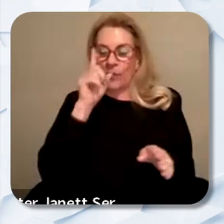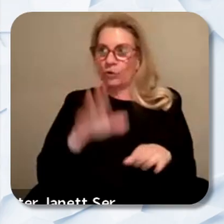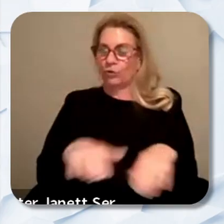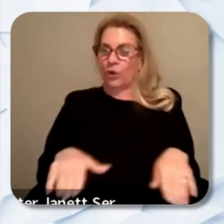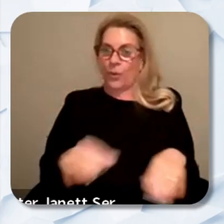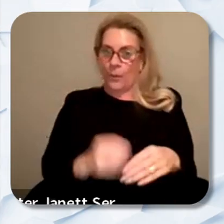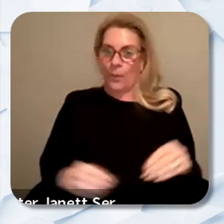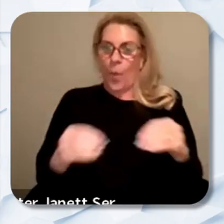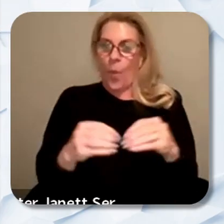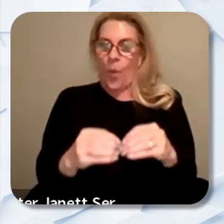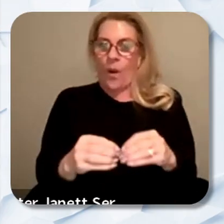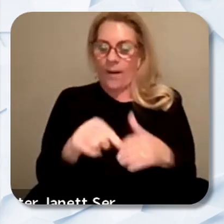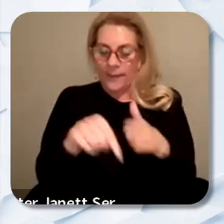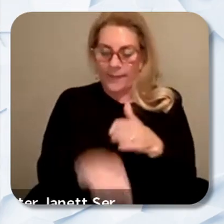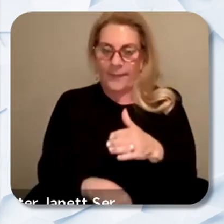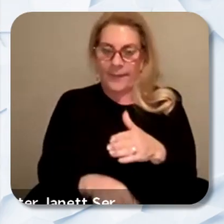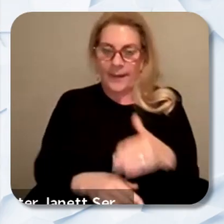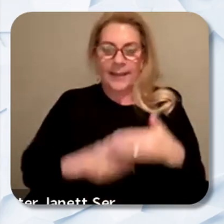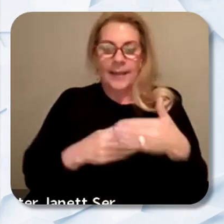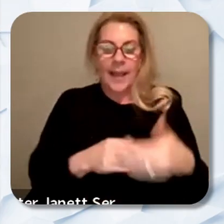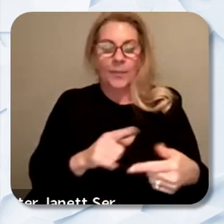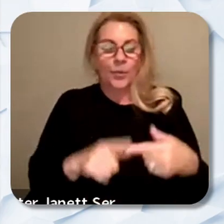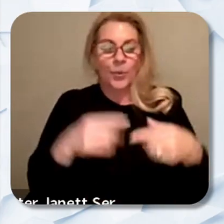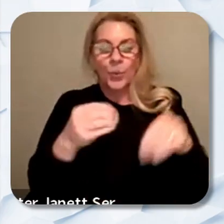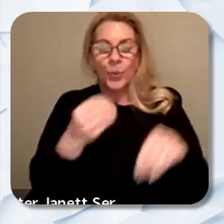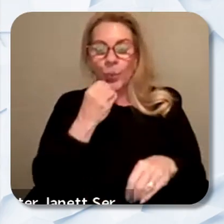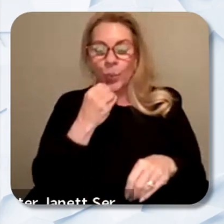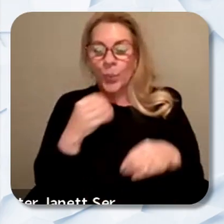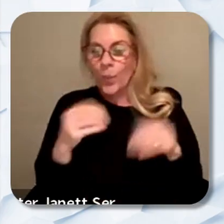more. Things like taking them to the grocery store. “We're going to make whatever we're going